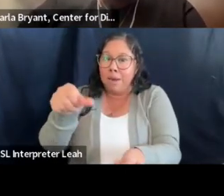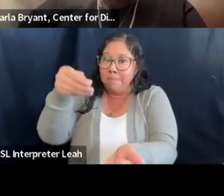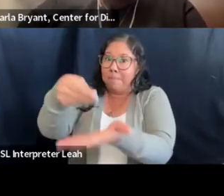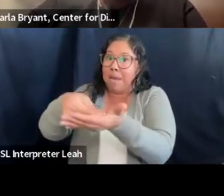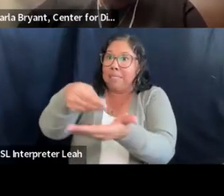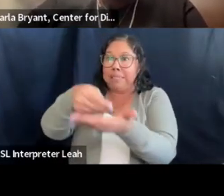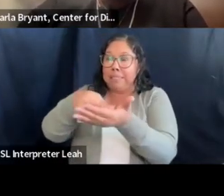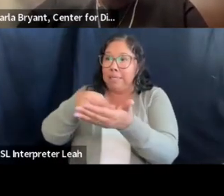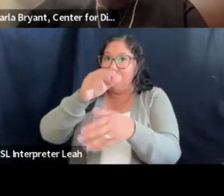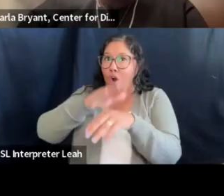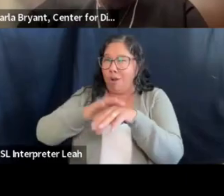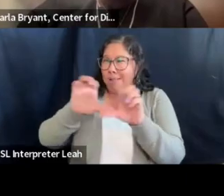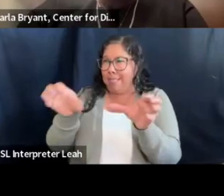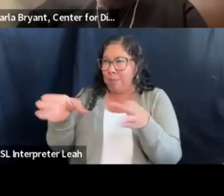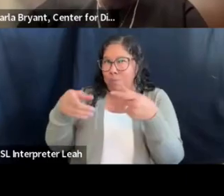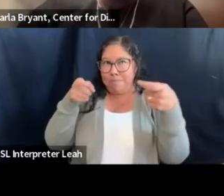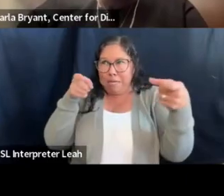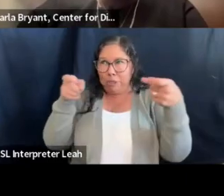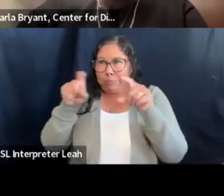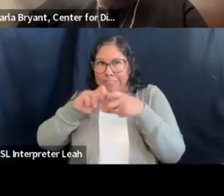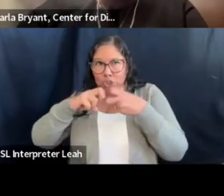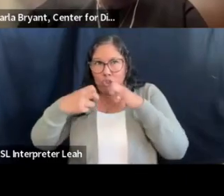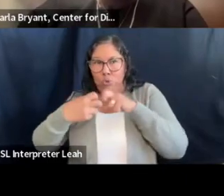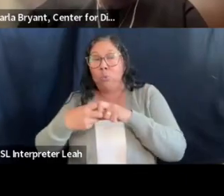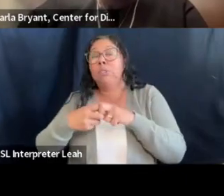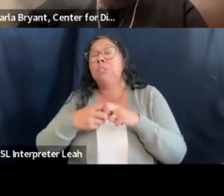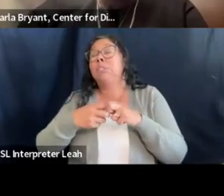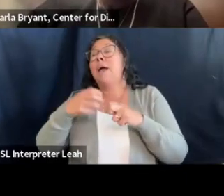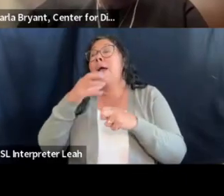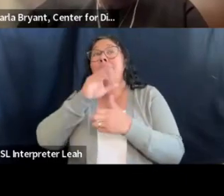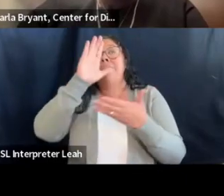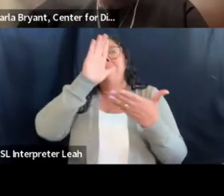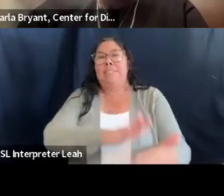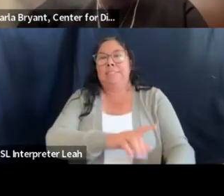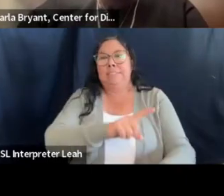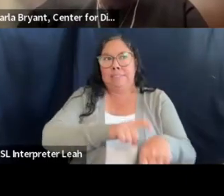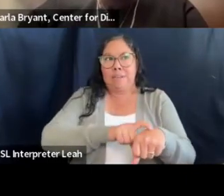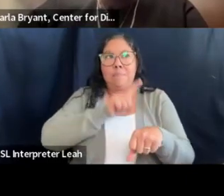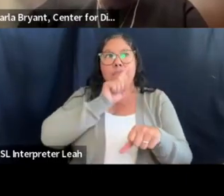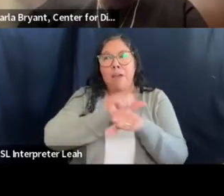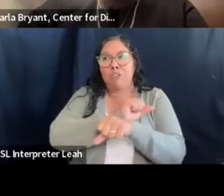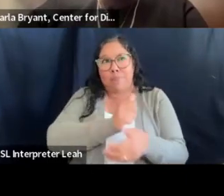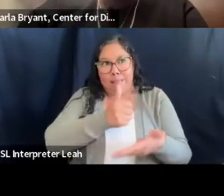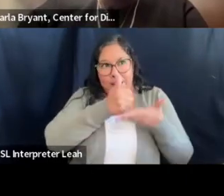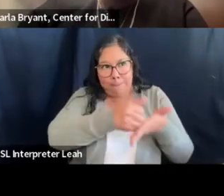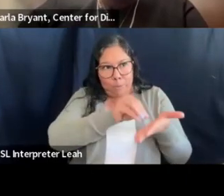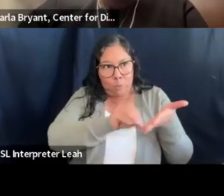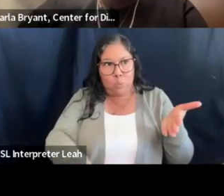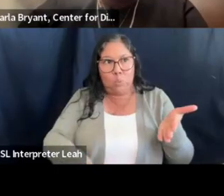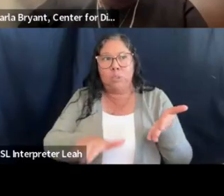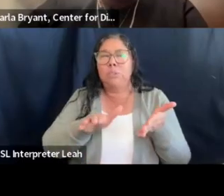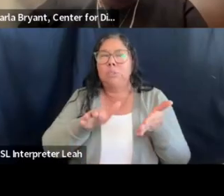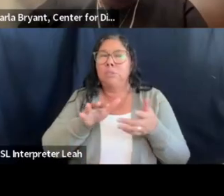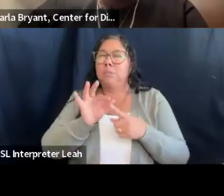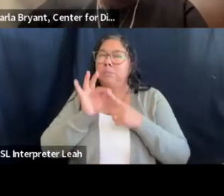but less time on really helping uh students uh you know, especially students with autism really gain